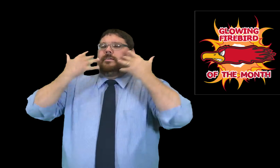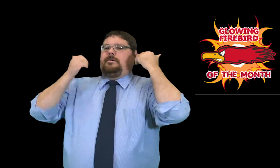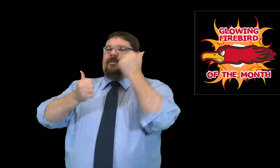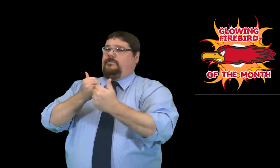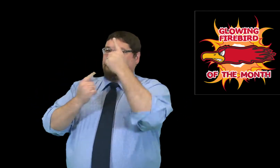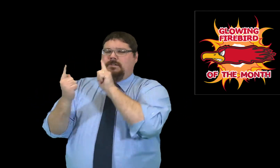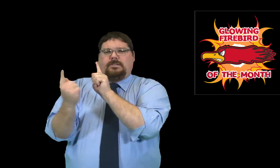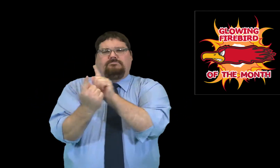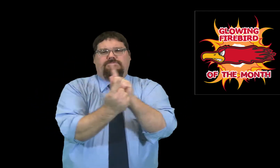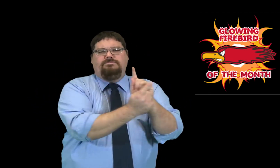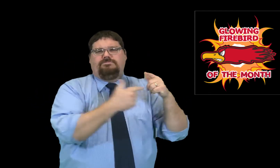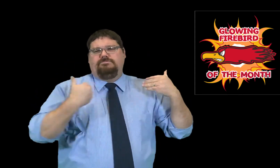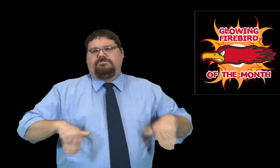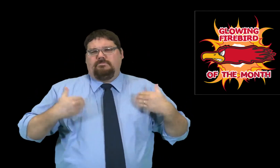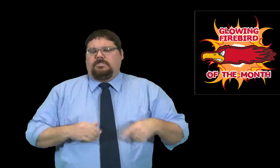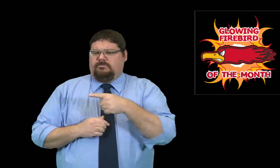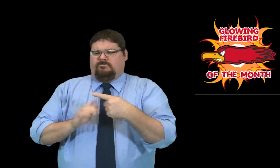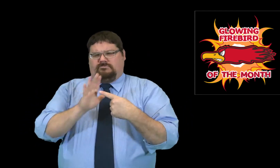to everyone she meets.